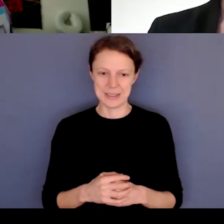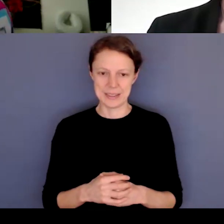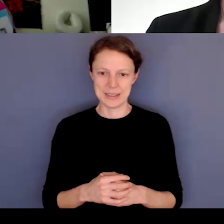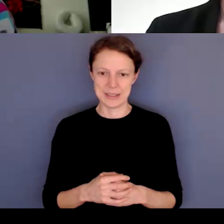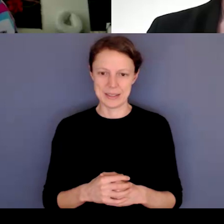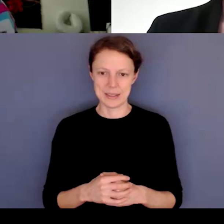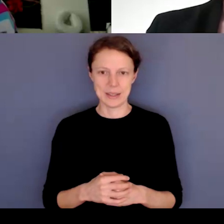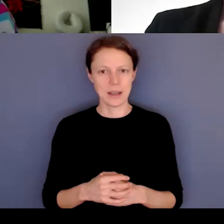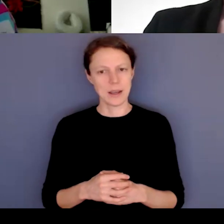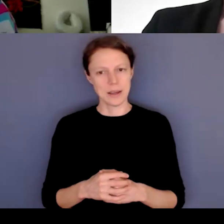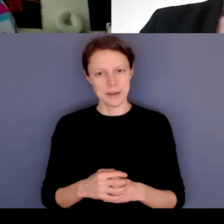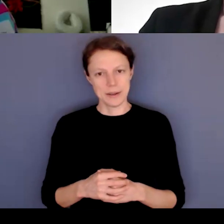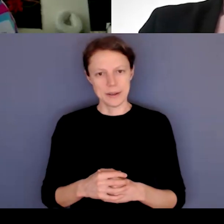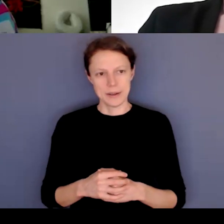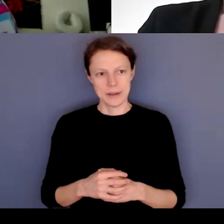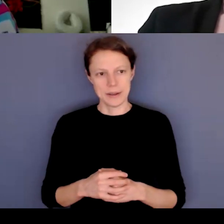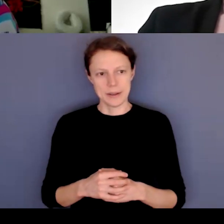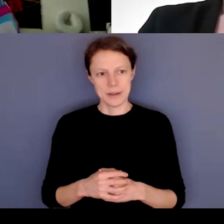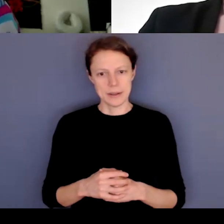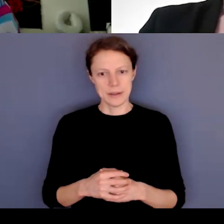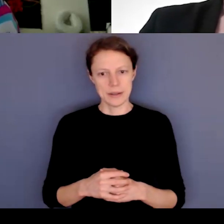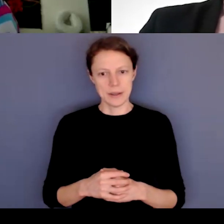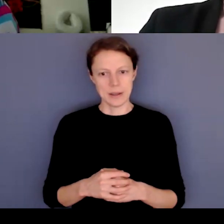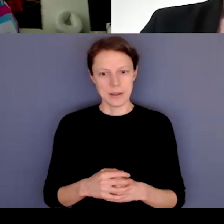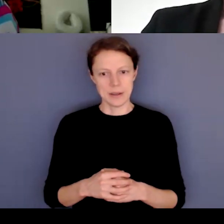actually, have you noticed any uptake, I suppose, in young